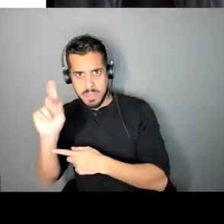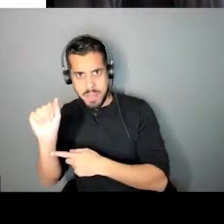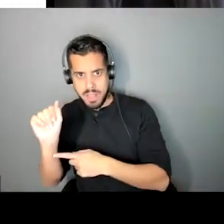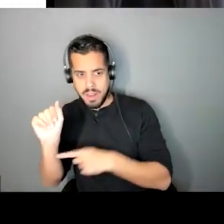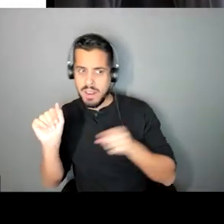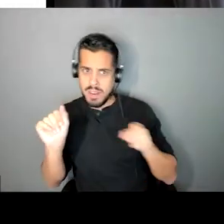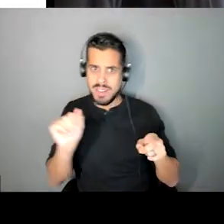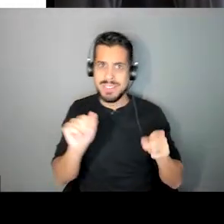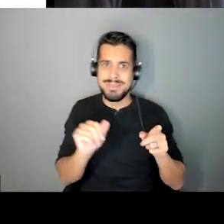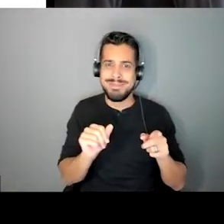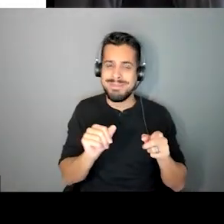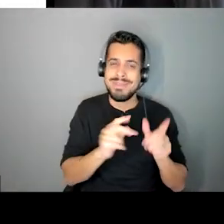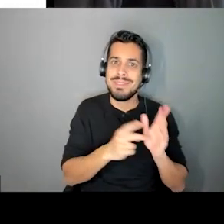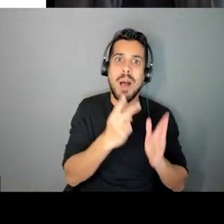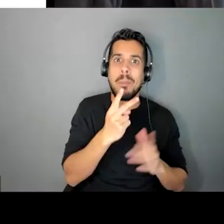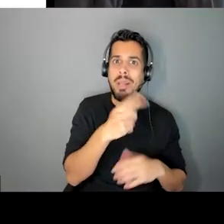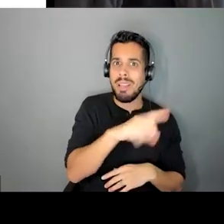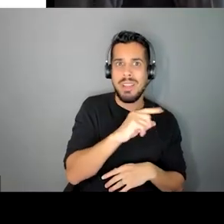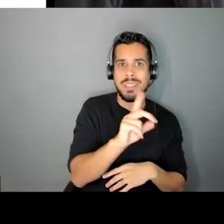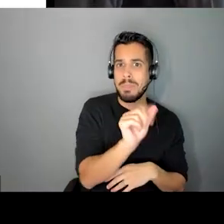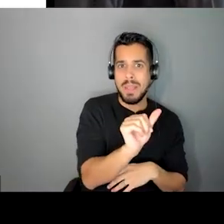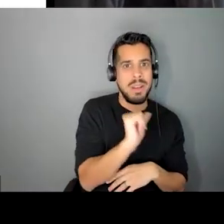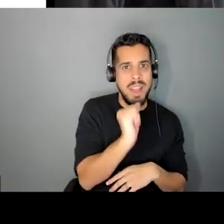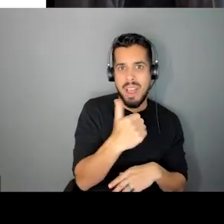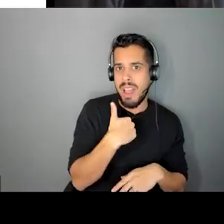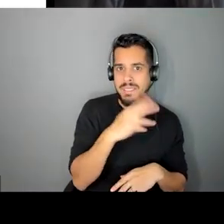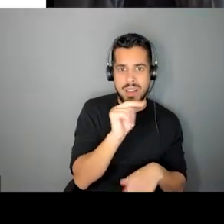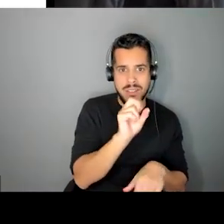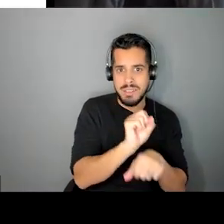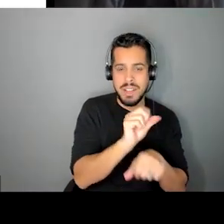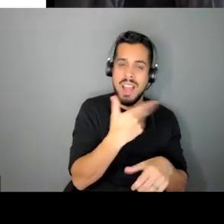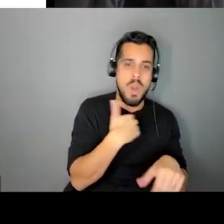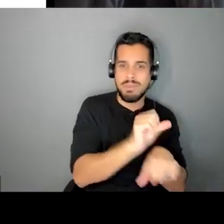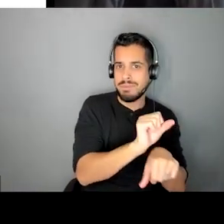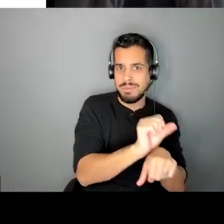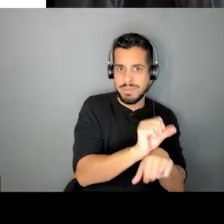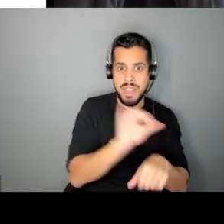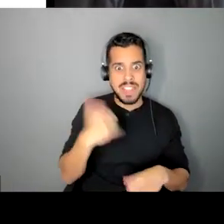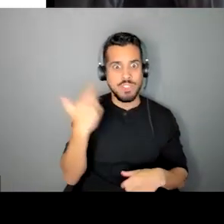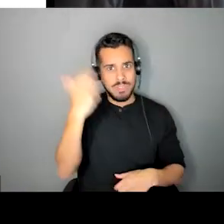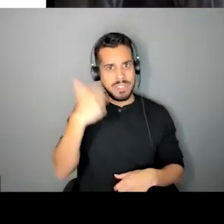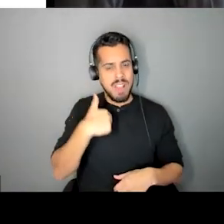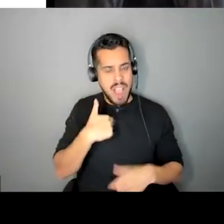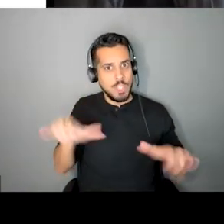so that's the statistics. And it's quite honestly why, um... I do what I do, and why BIT exists